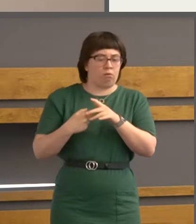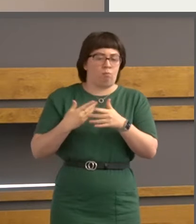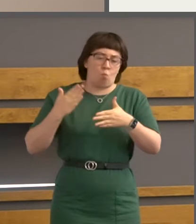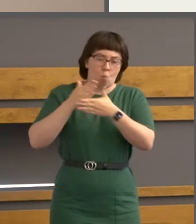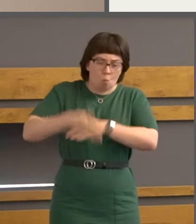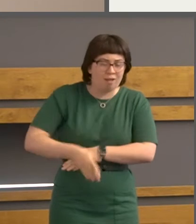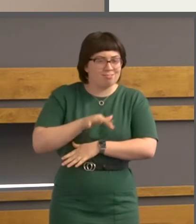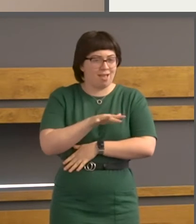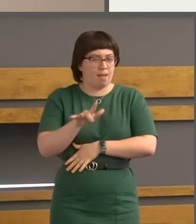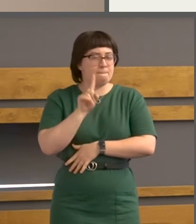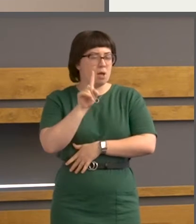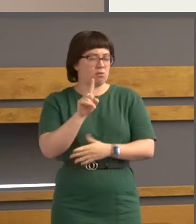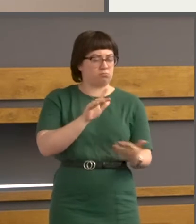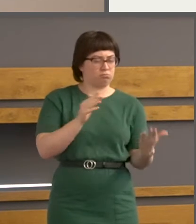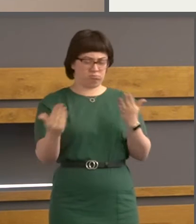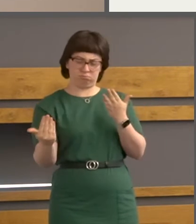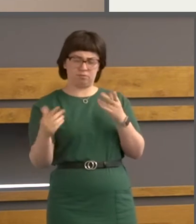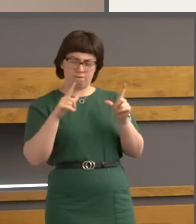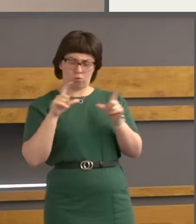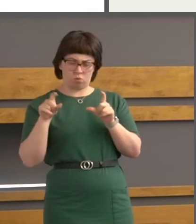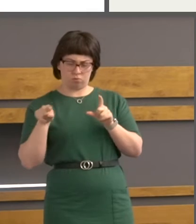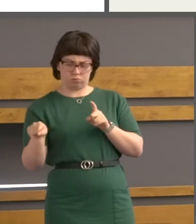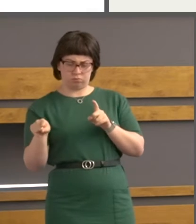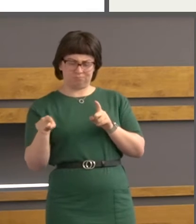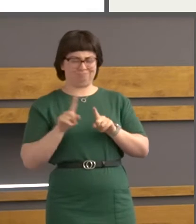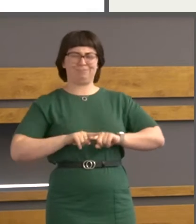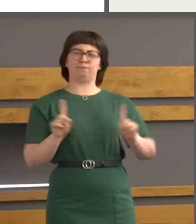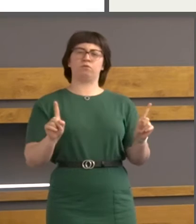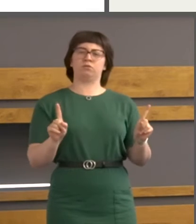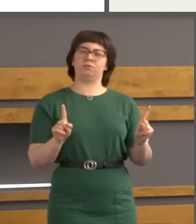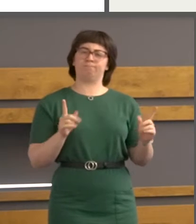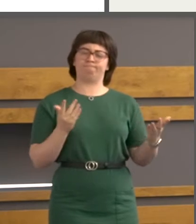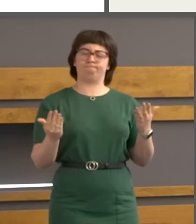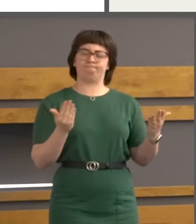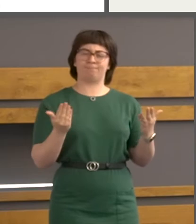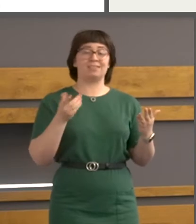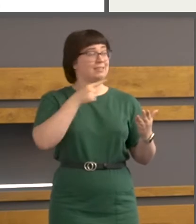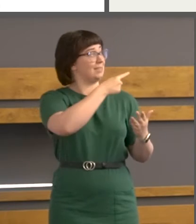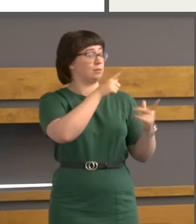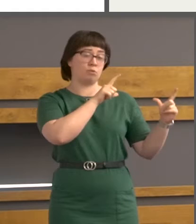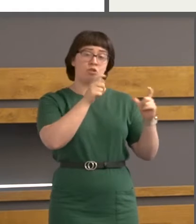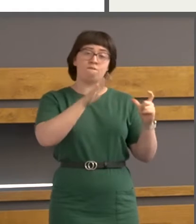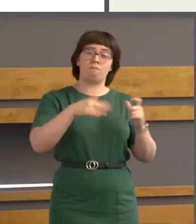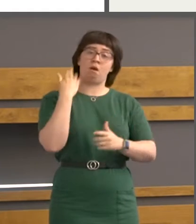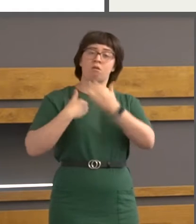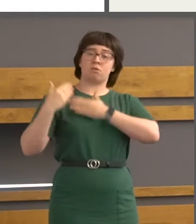And then contrasted to the photographs. So these are from the archives. And then contrasted